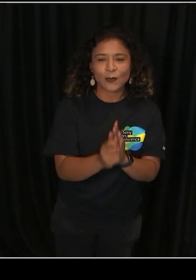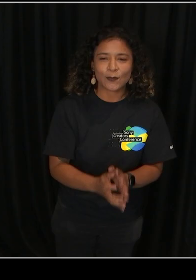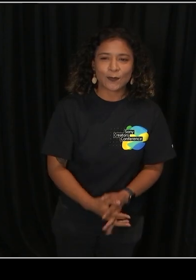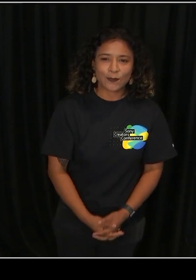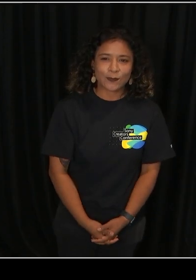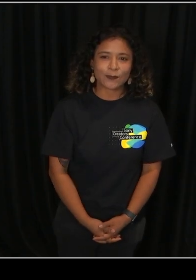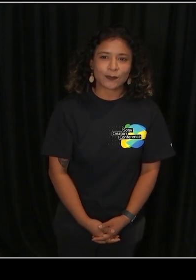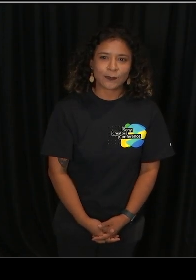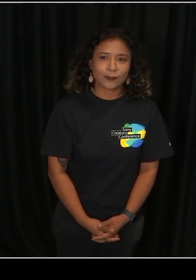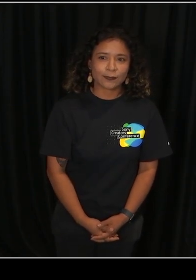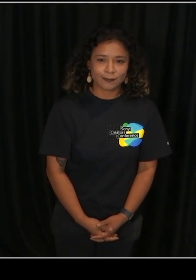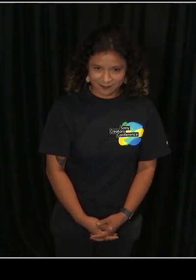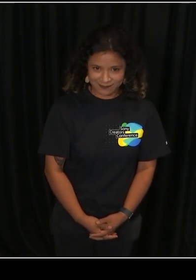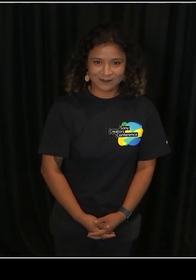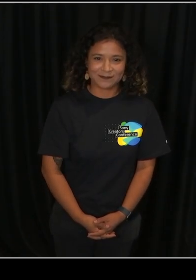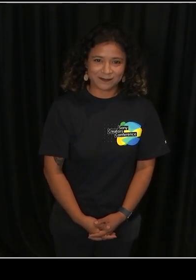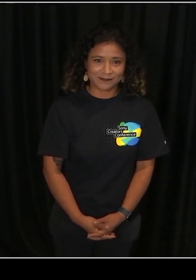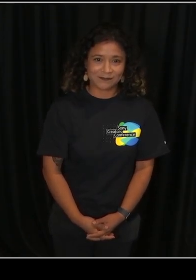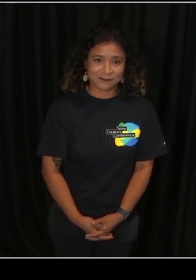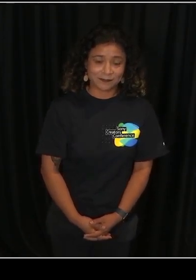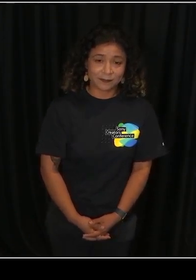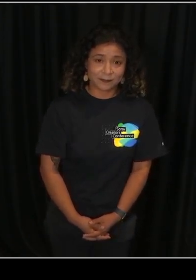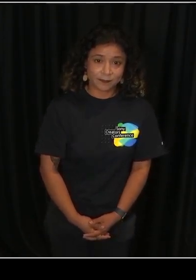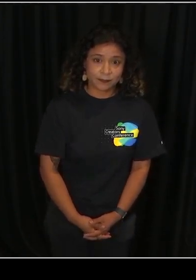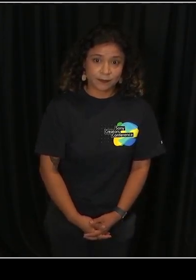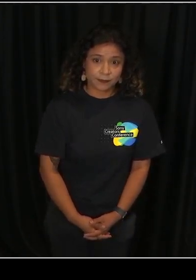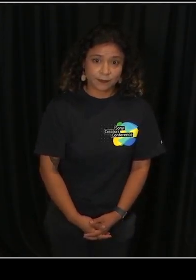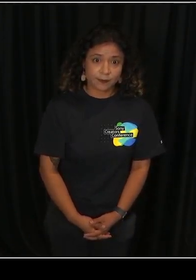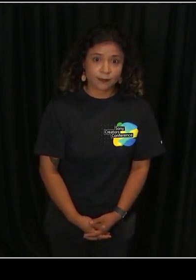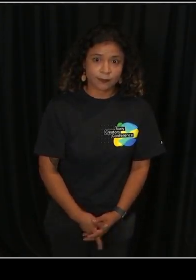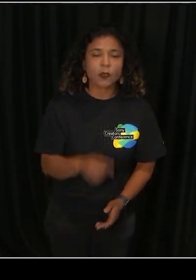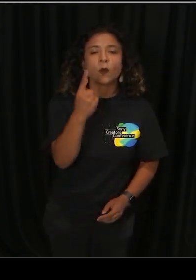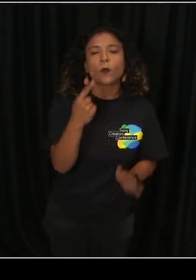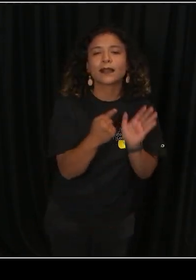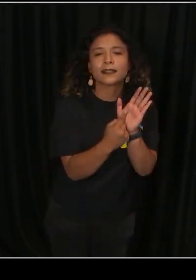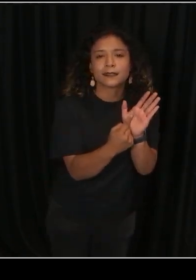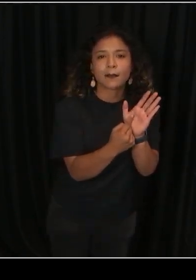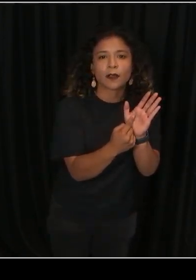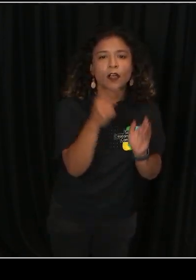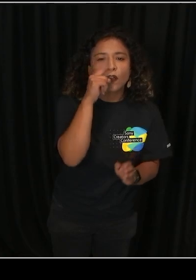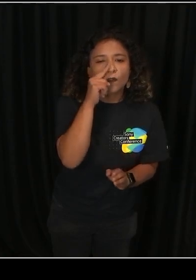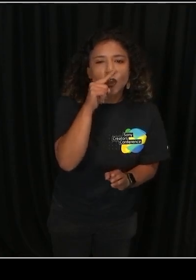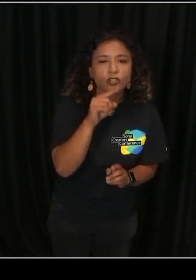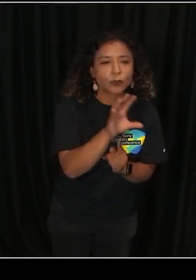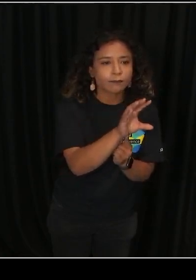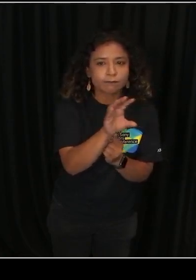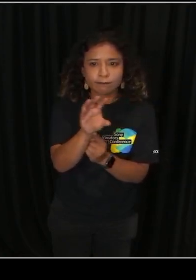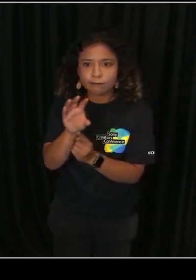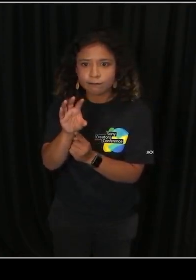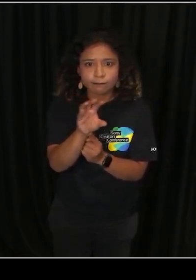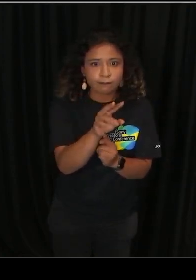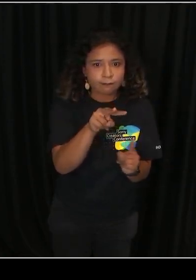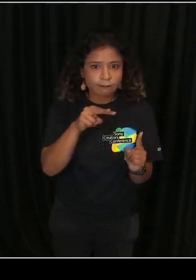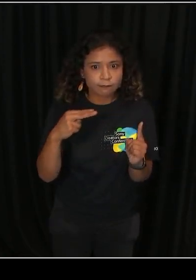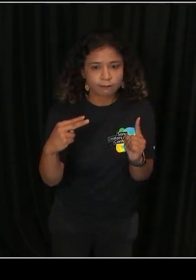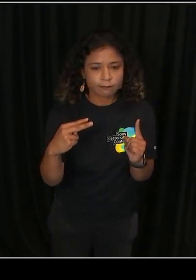Does my clicker work? Yes. So we see an example of one of those virtual camera angles for a hockey simulation we did together with the NHL.